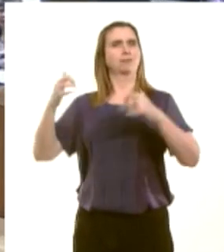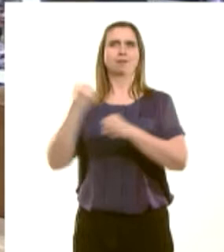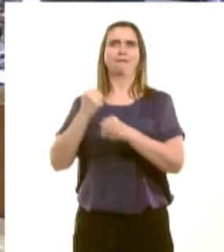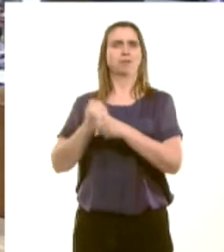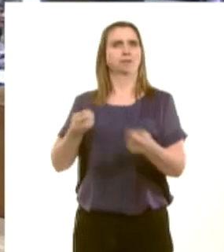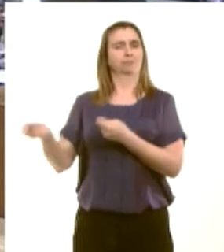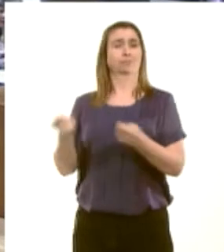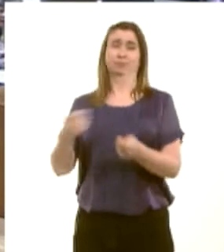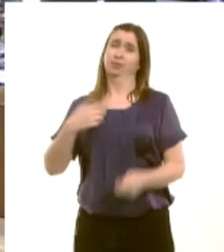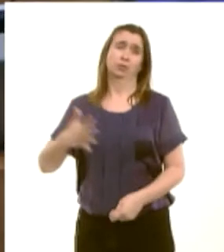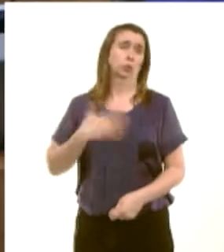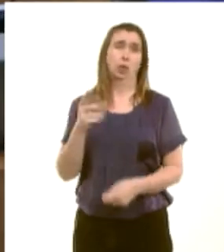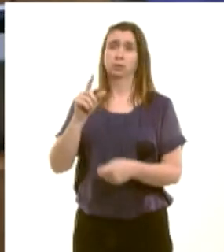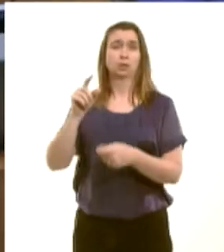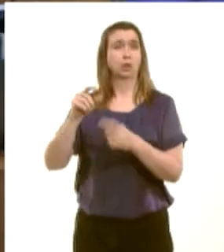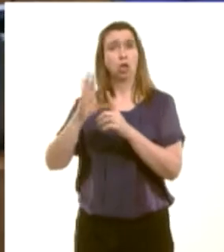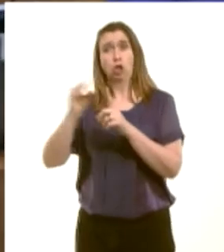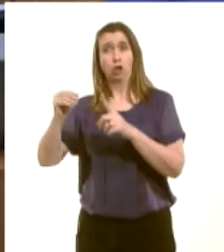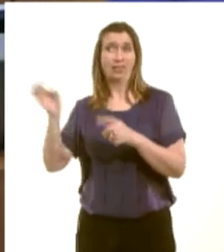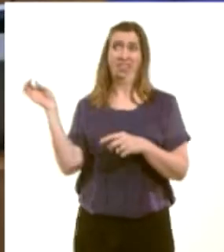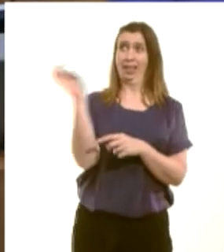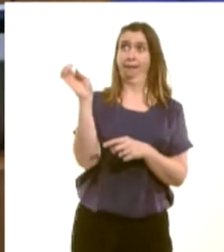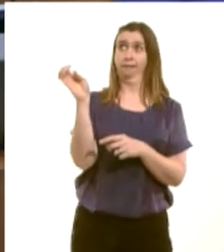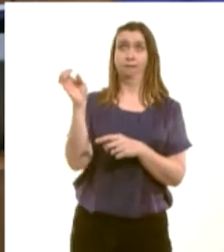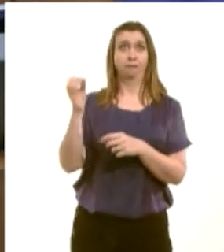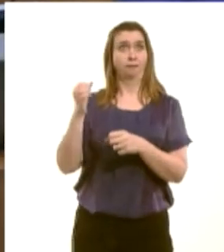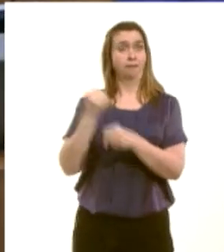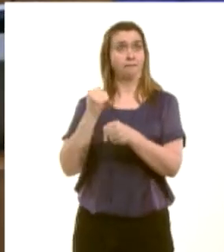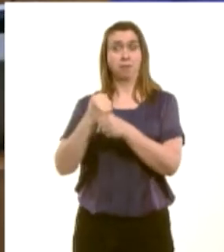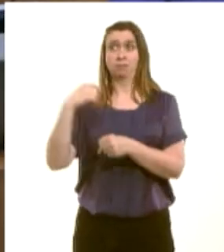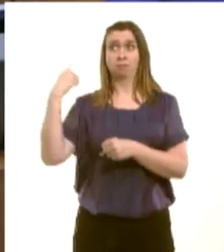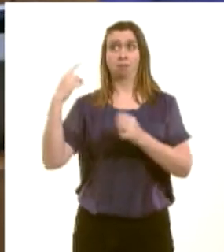We donít want to see 20 per cent cuts in our finances over the next few years. We donít